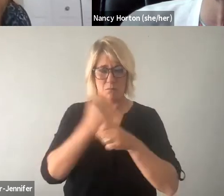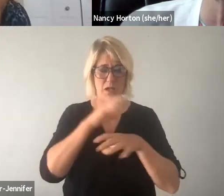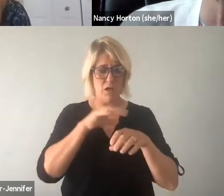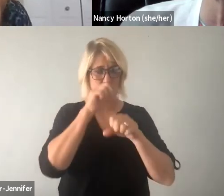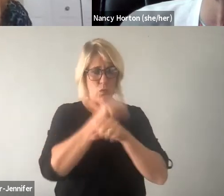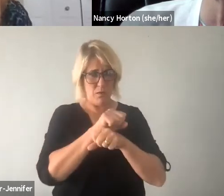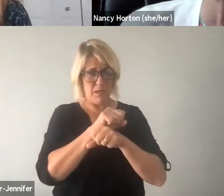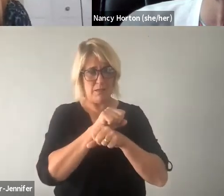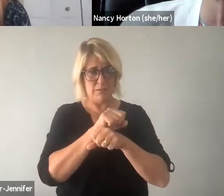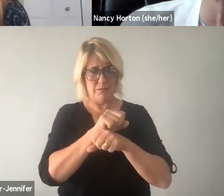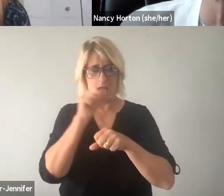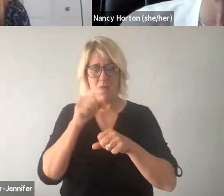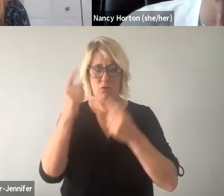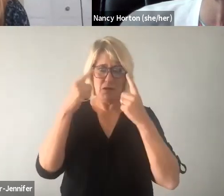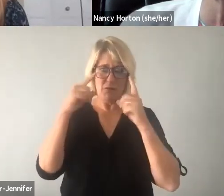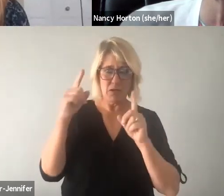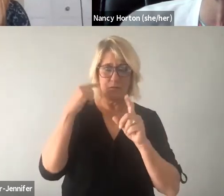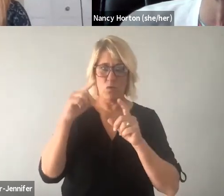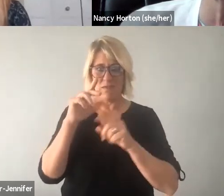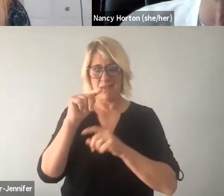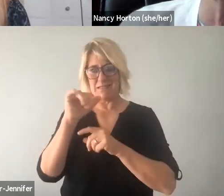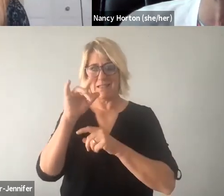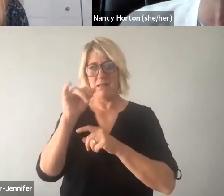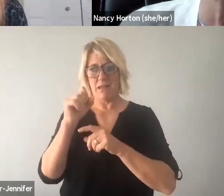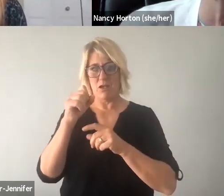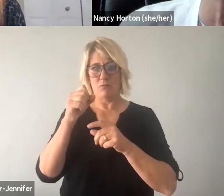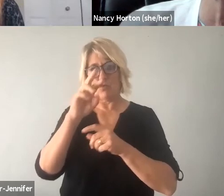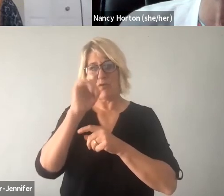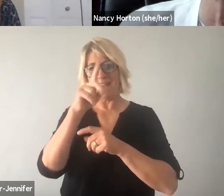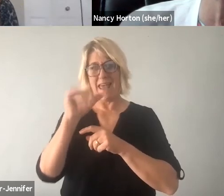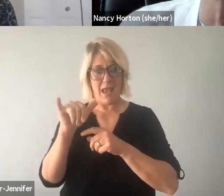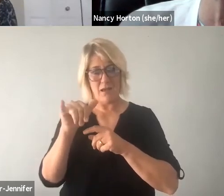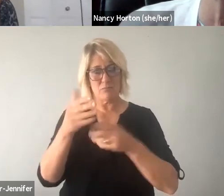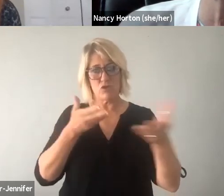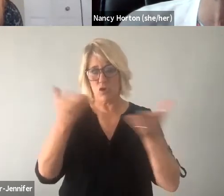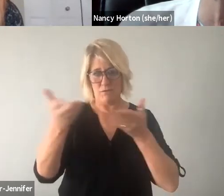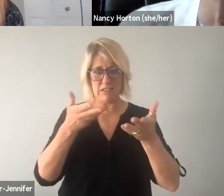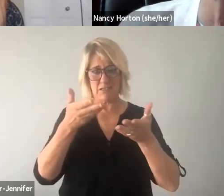communication and telephone systems used to get information and make apointments must be effective for